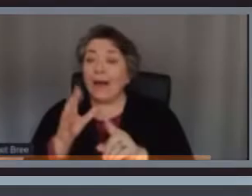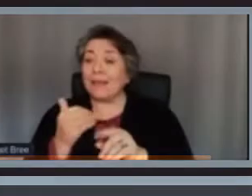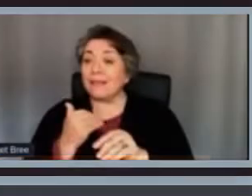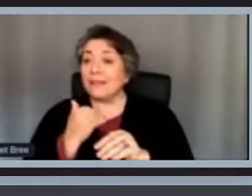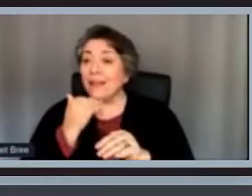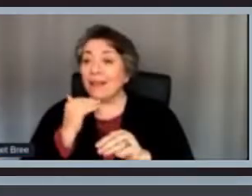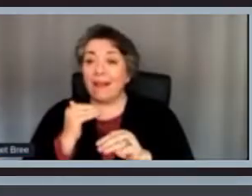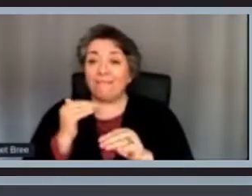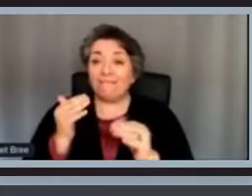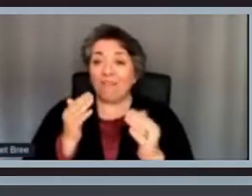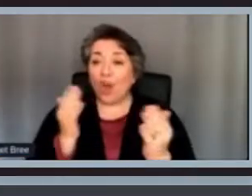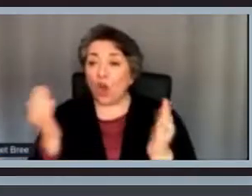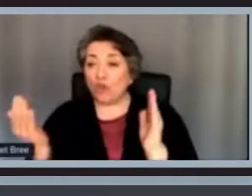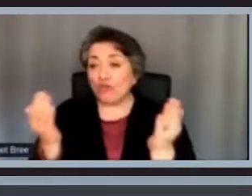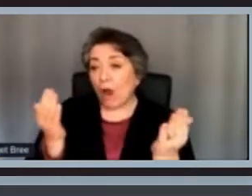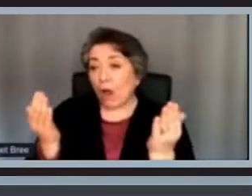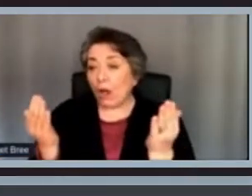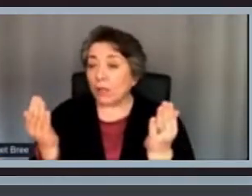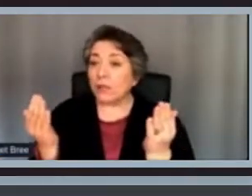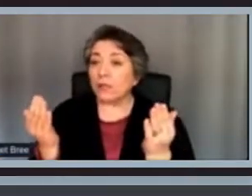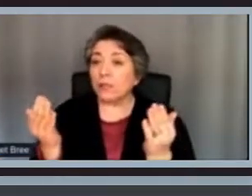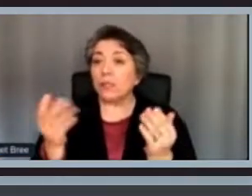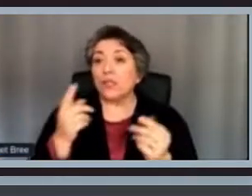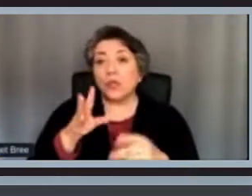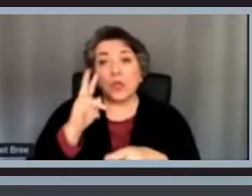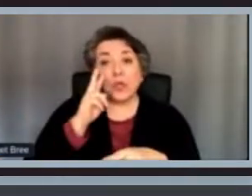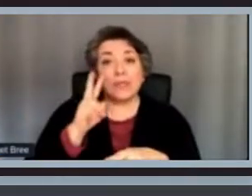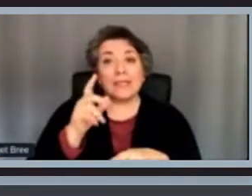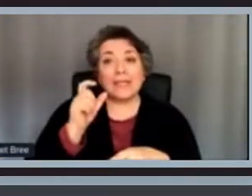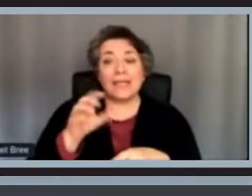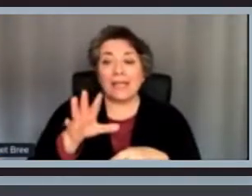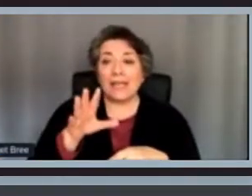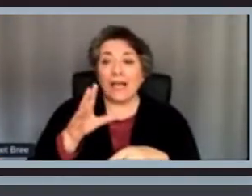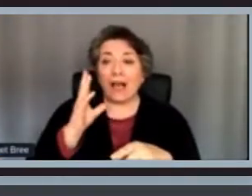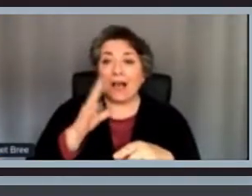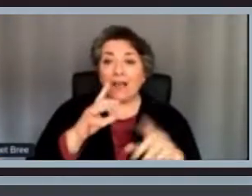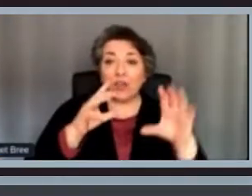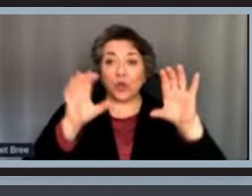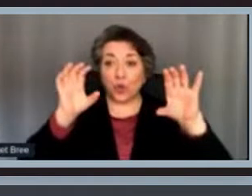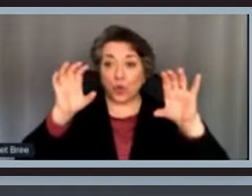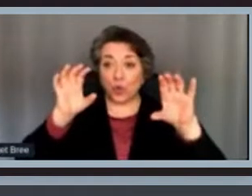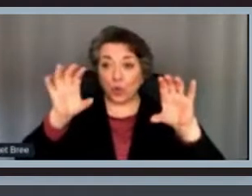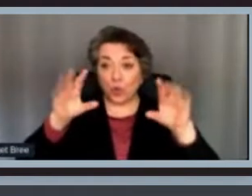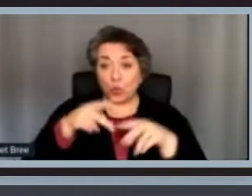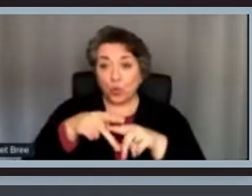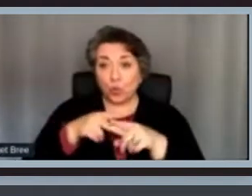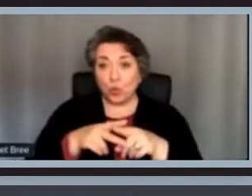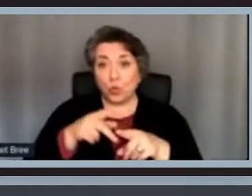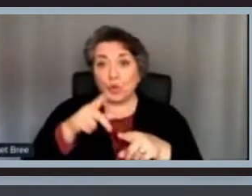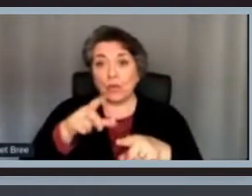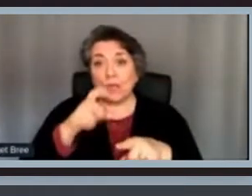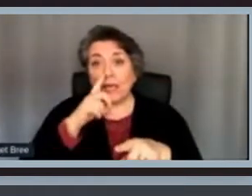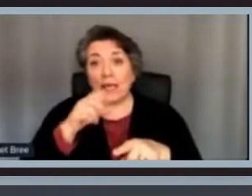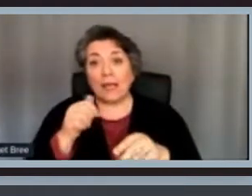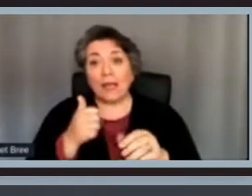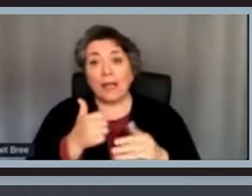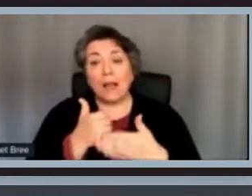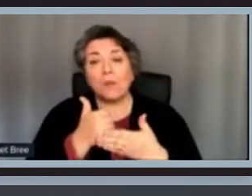On screen I have screenshots of two tools that can help you with this, the Tanaguru Contrast Finder, and Colour Safe.